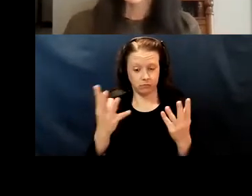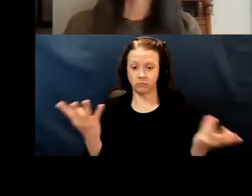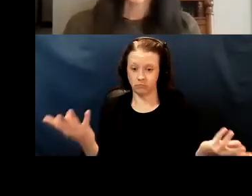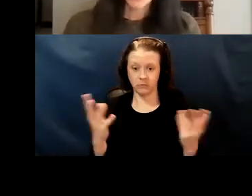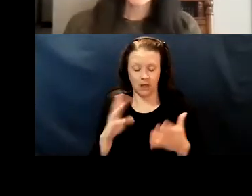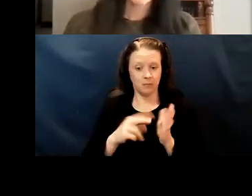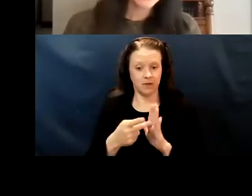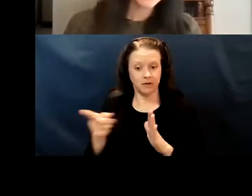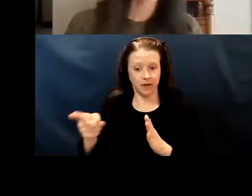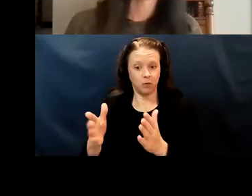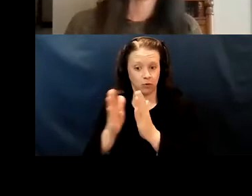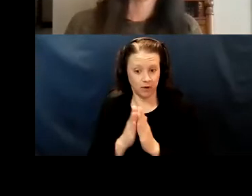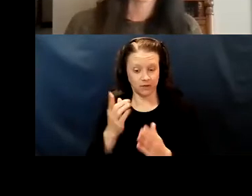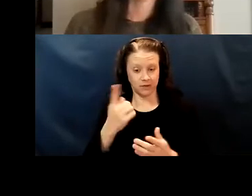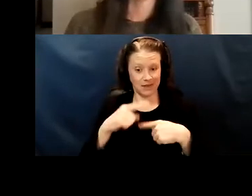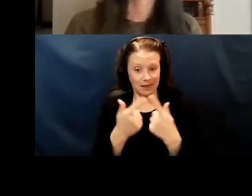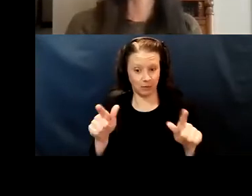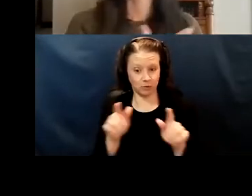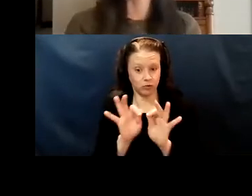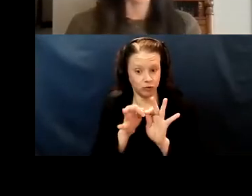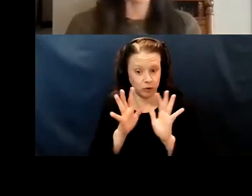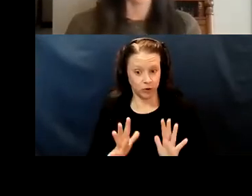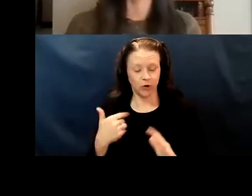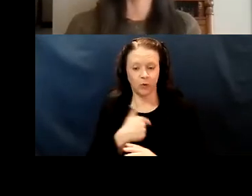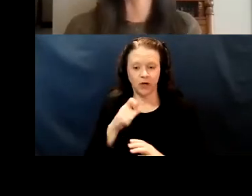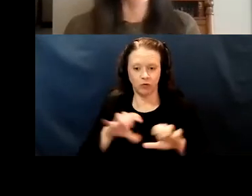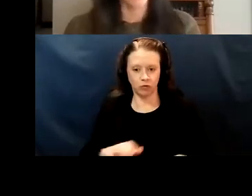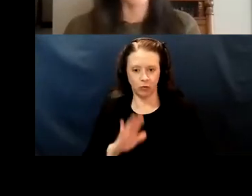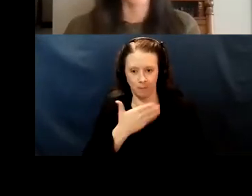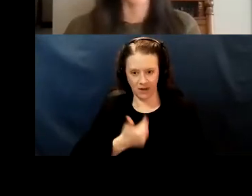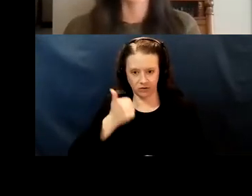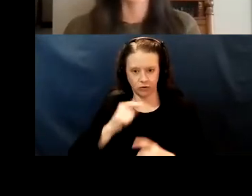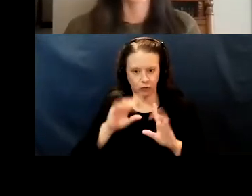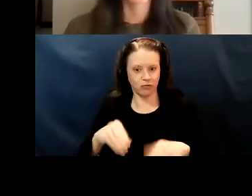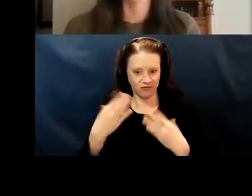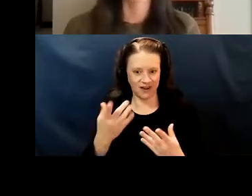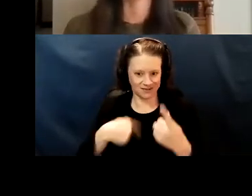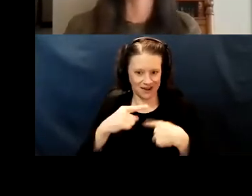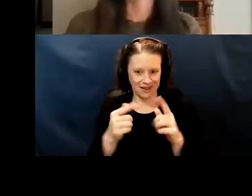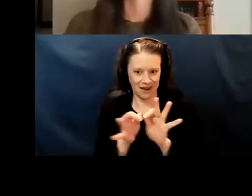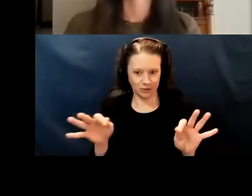would request sign language interpretation. We need to do our best to provide sign language interpretation. Because that is their